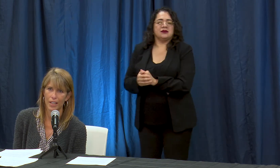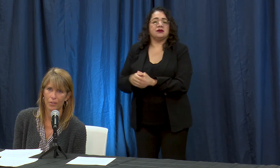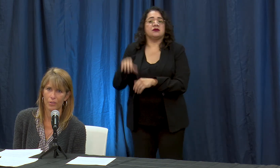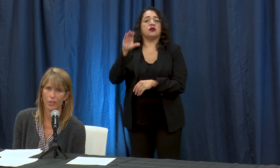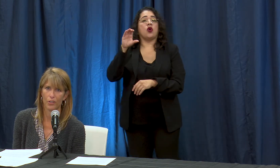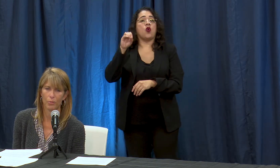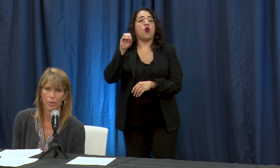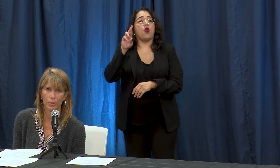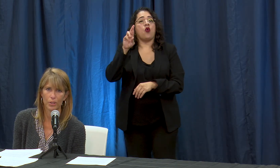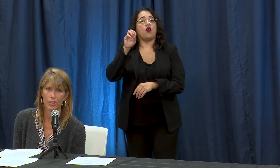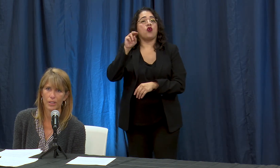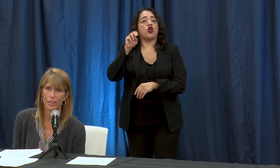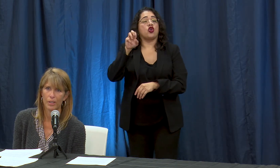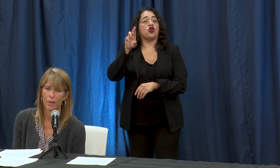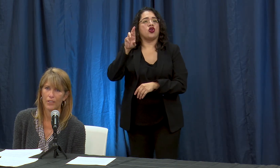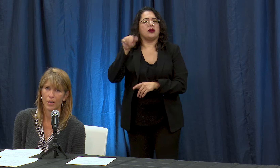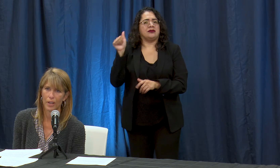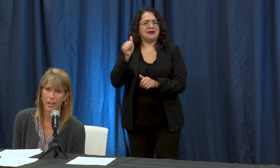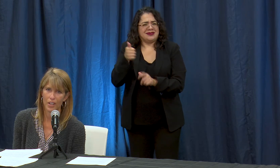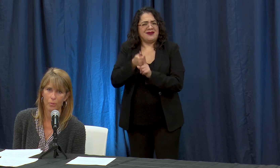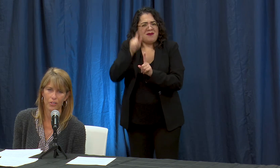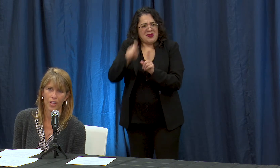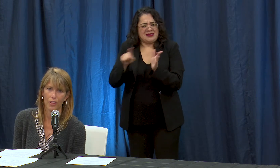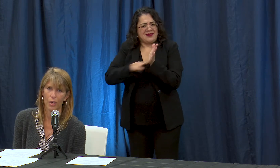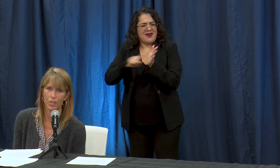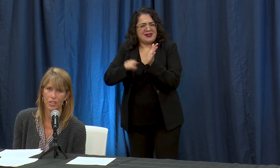case results are people who are passing away in hospitals not in Long Beach and